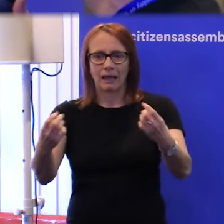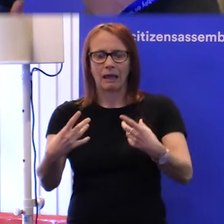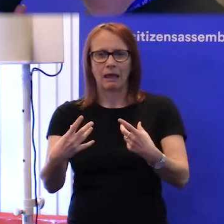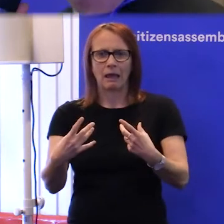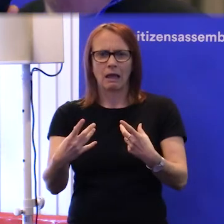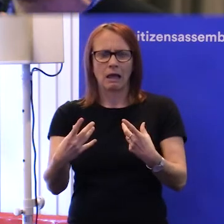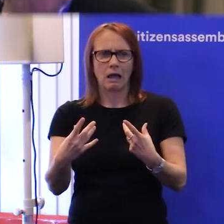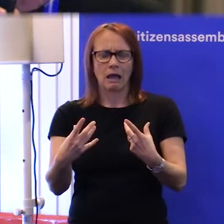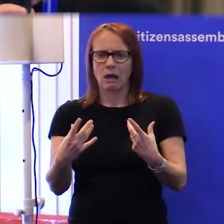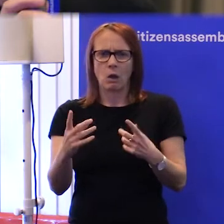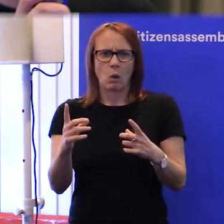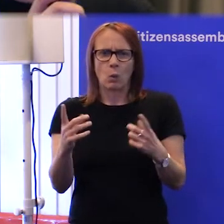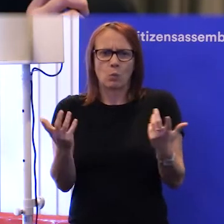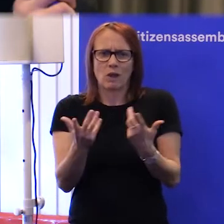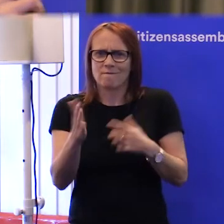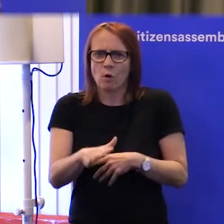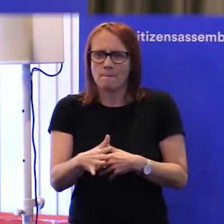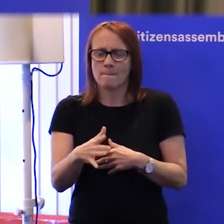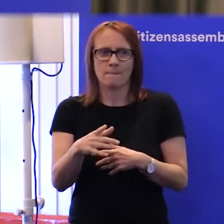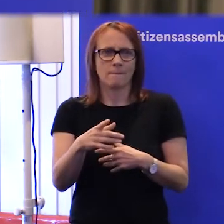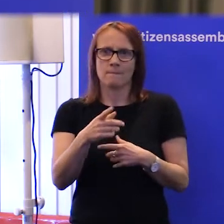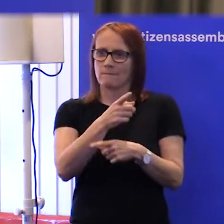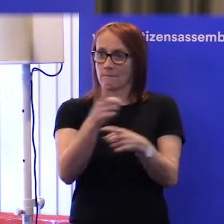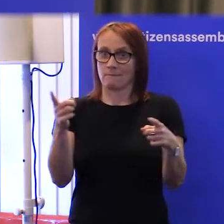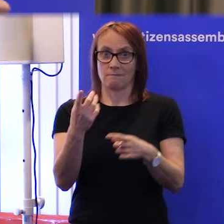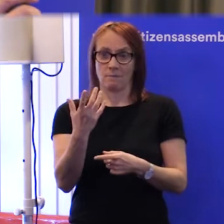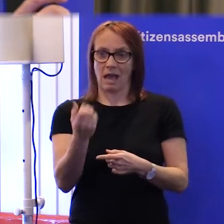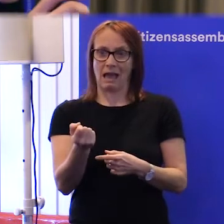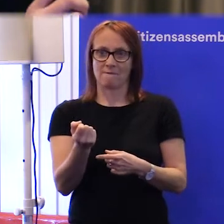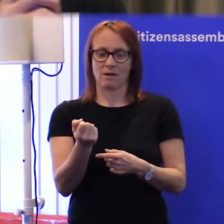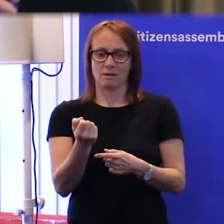because everybody's got an influence everybody's gotten a prejudice and they